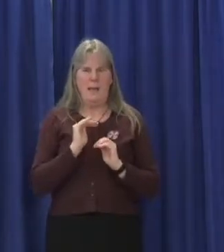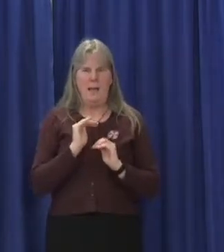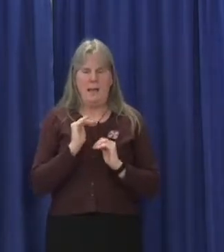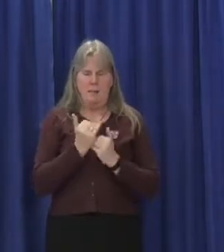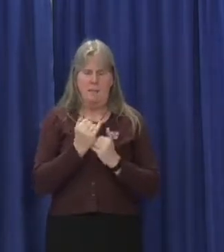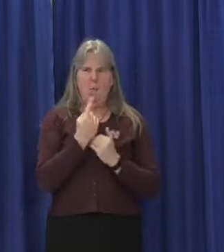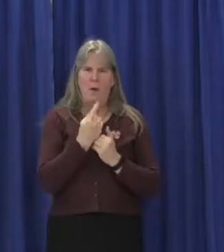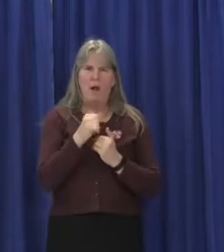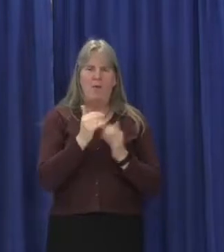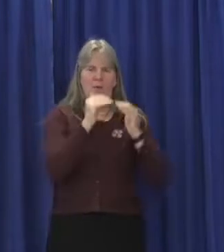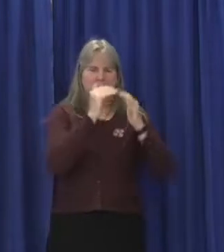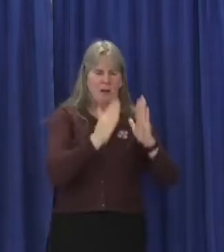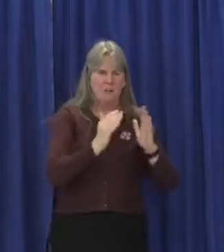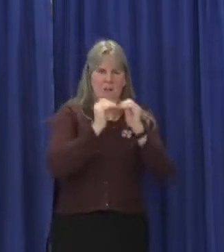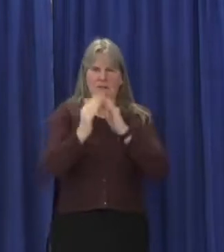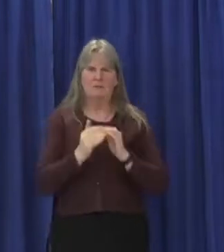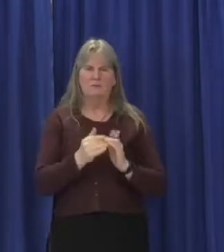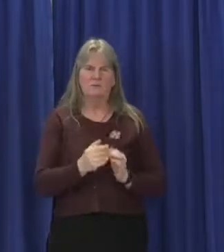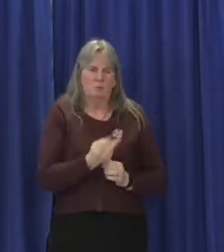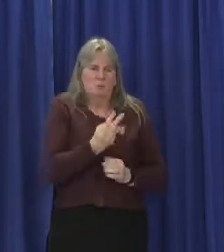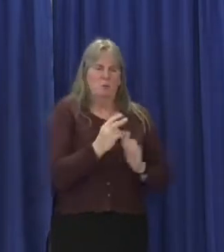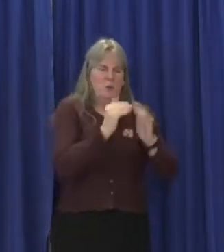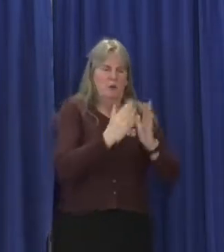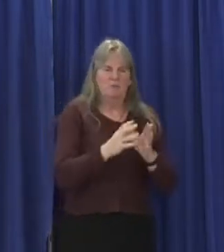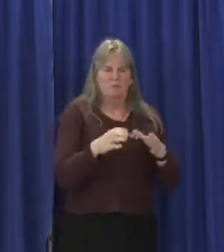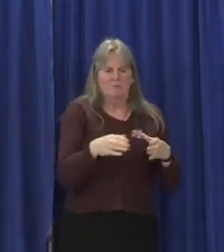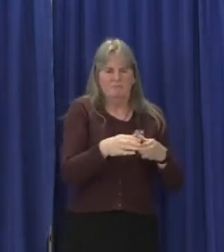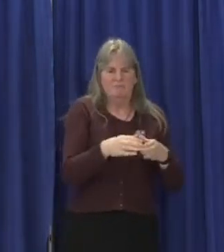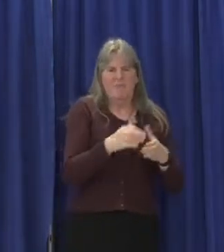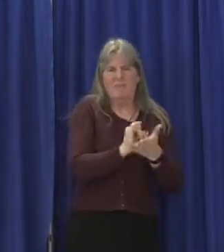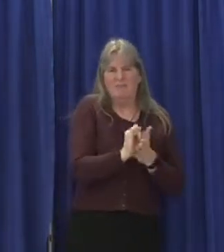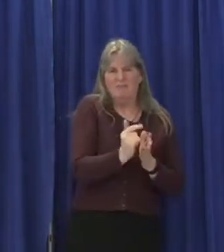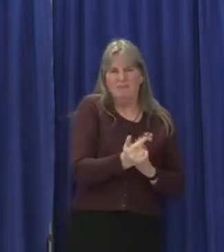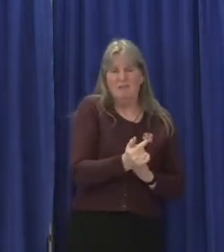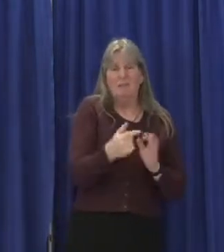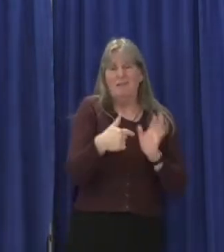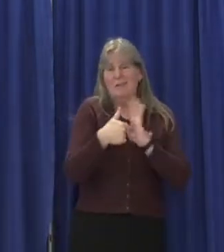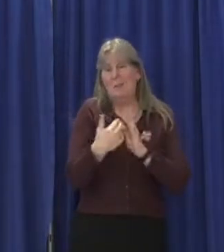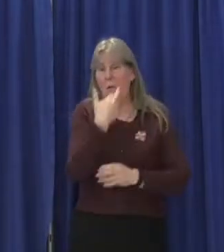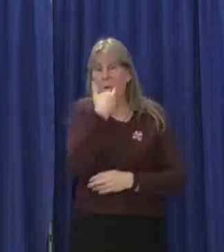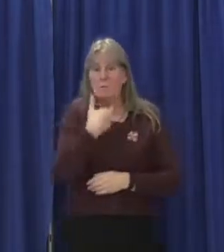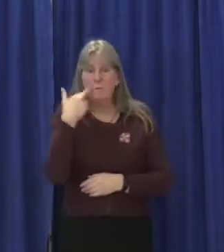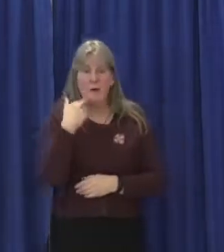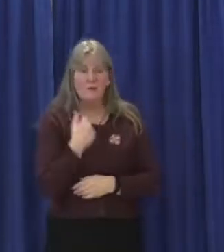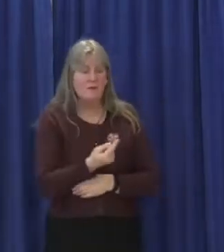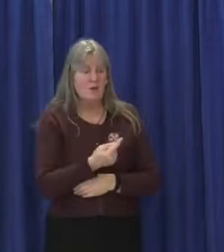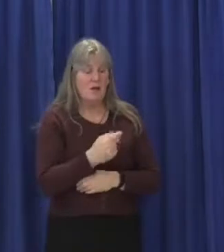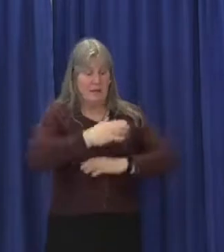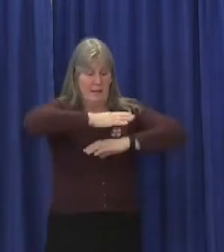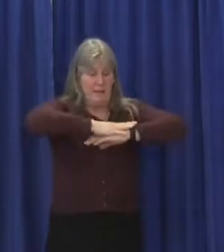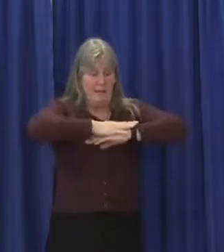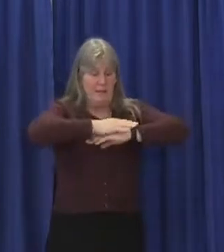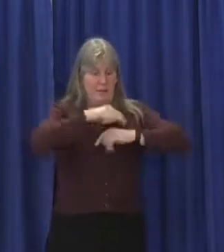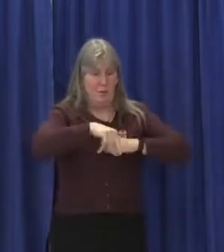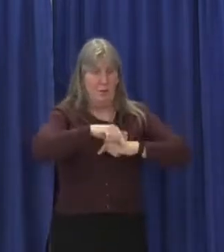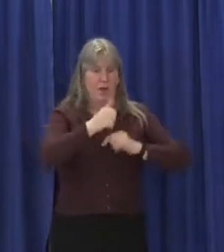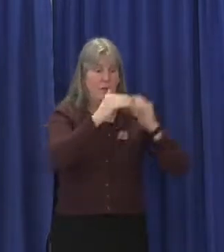in any activity. So the recommendation is that at a restaurant, you sit with another household, in order to